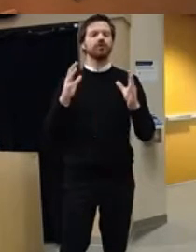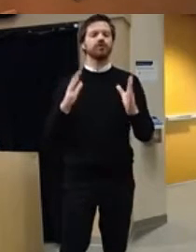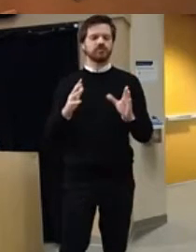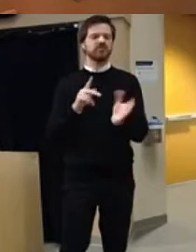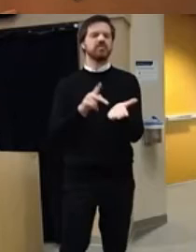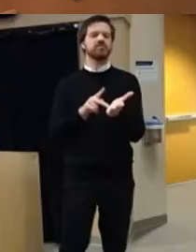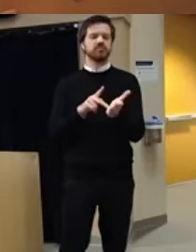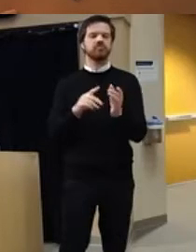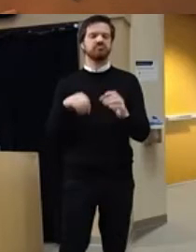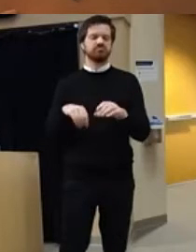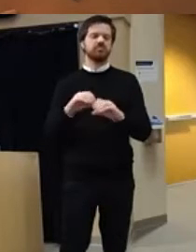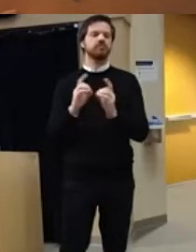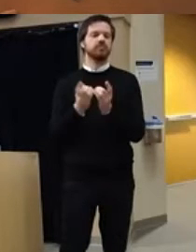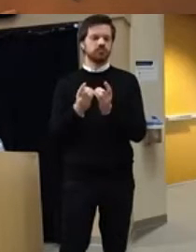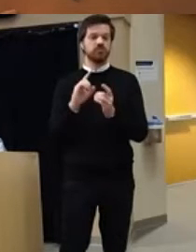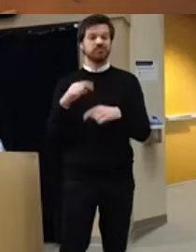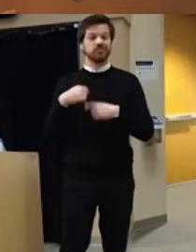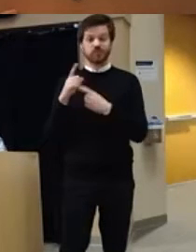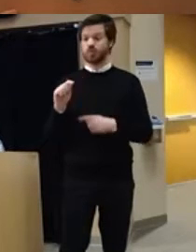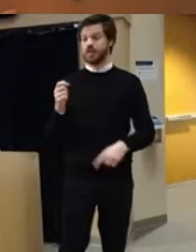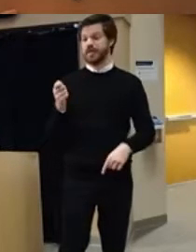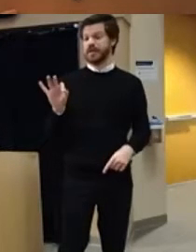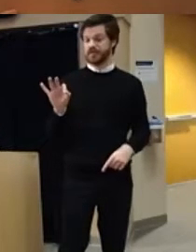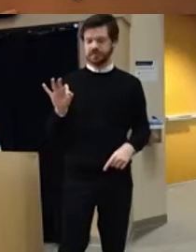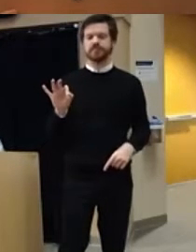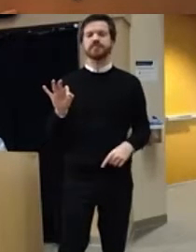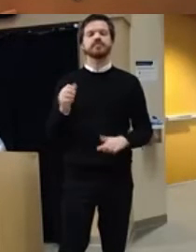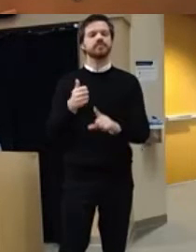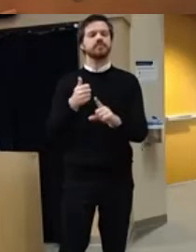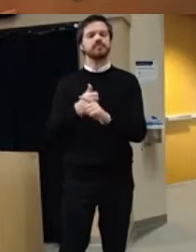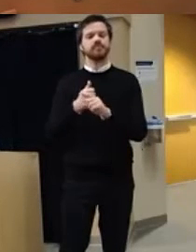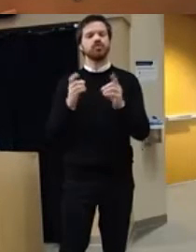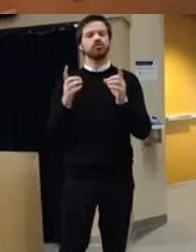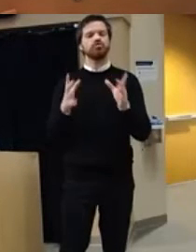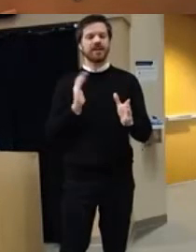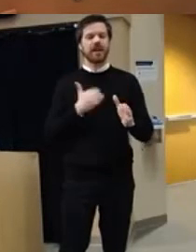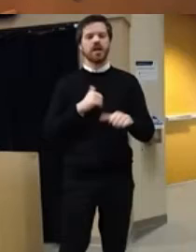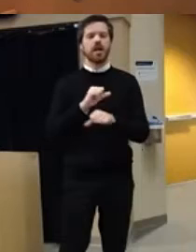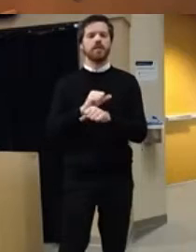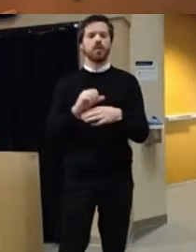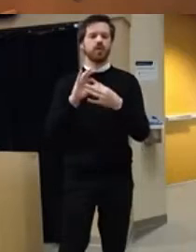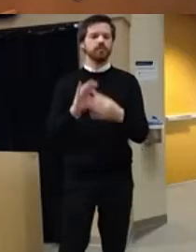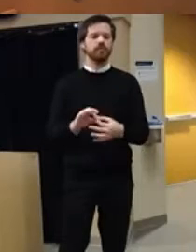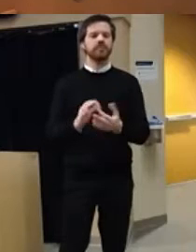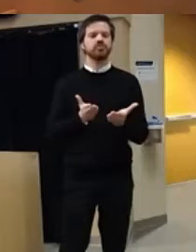in the department and since 2019 has been the director of our employer-based services which